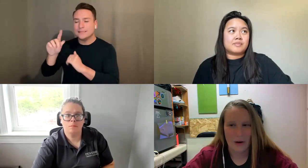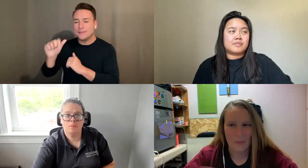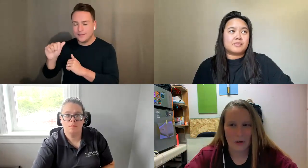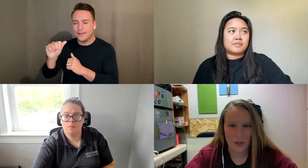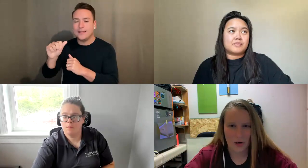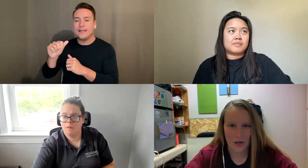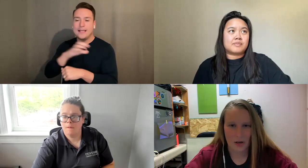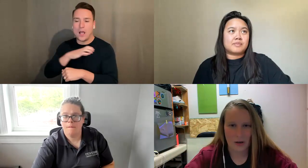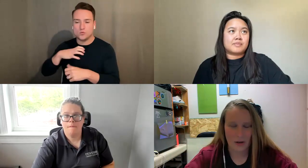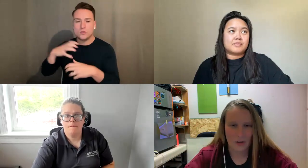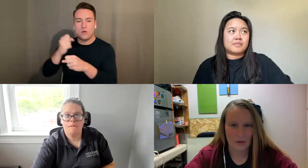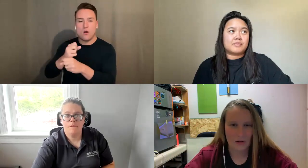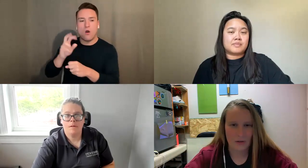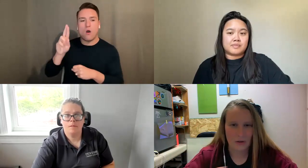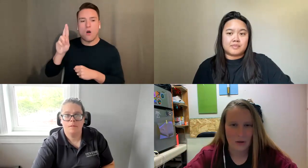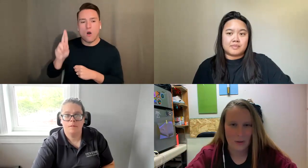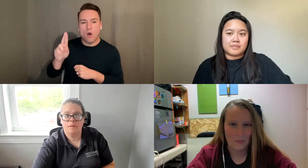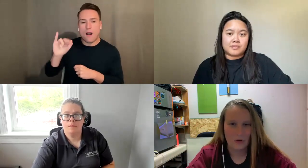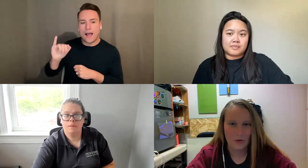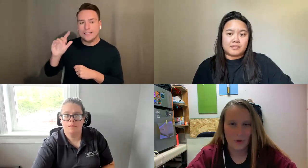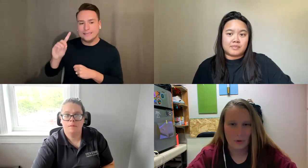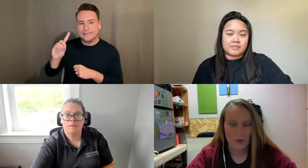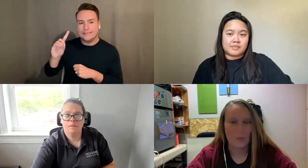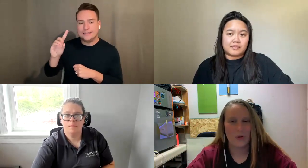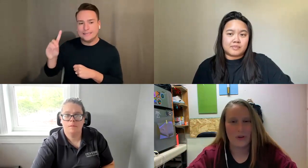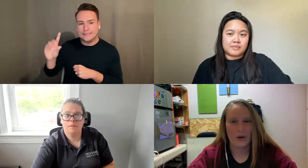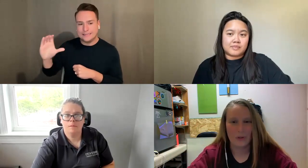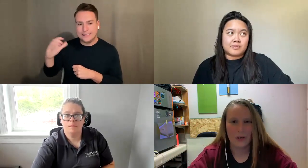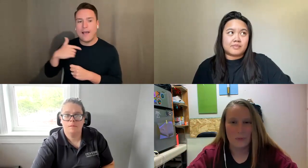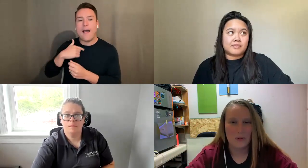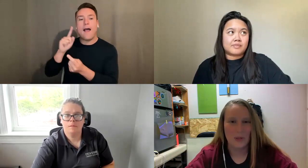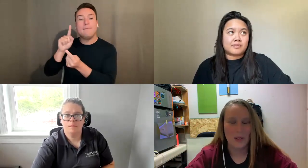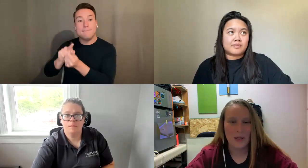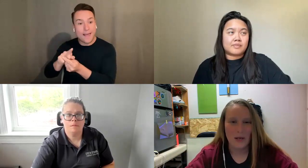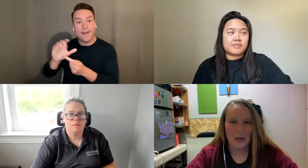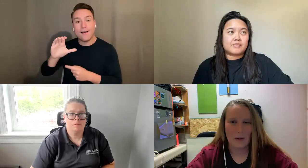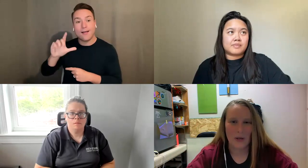There I met Claudia and a few other people that helped me.